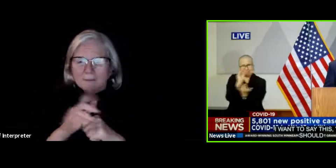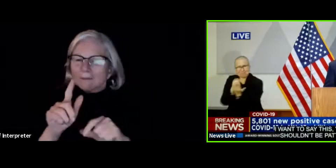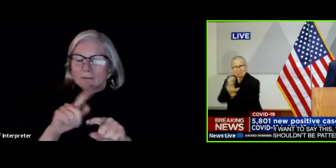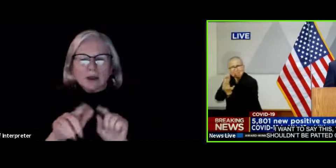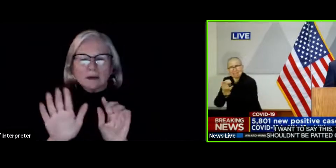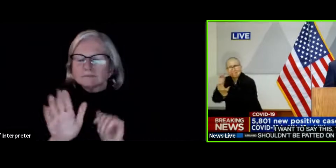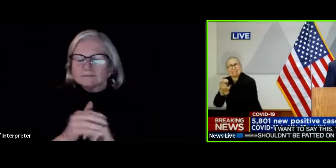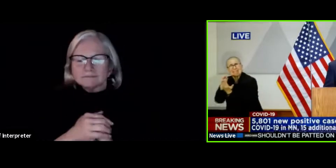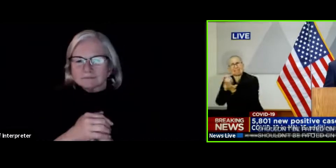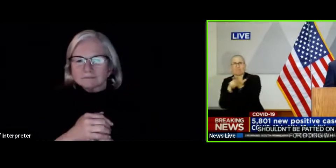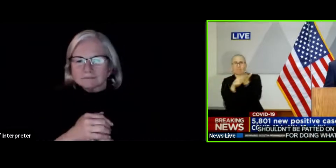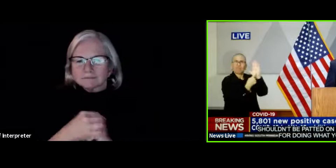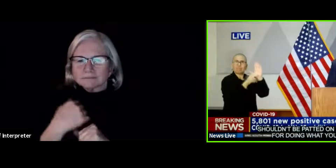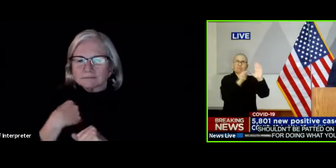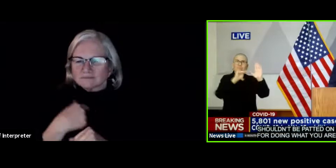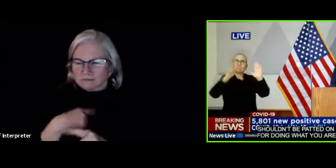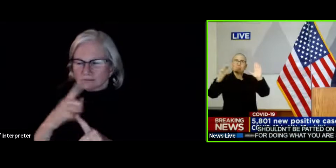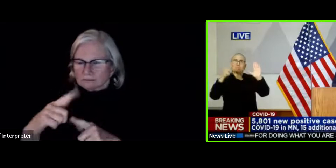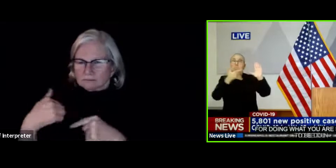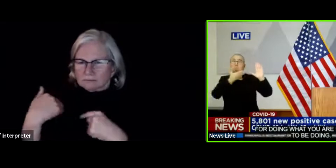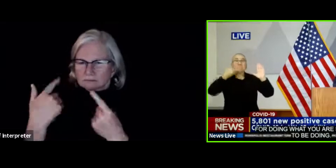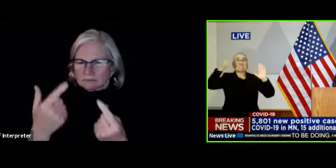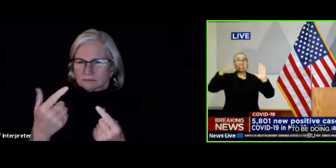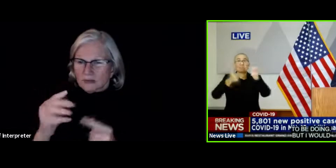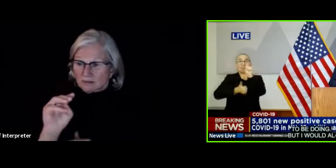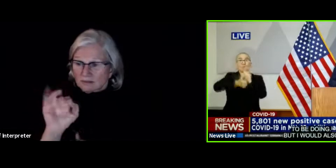BEST, MOST TRANSPARENT AND MOST USABLE DATA AS IT DEALS